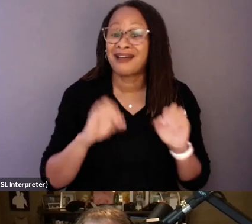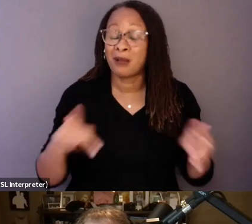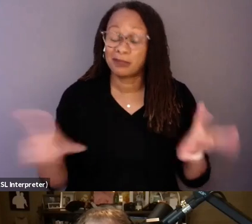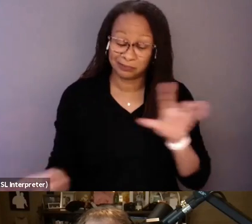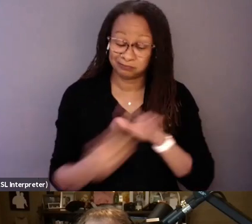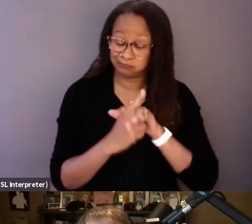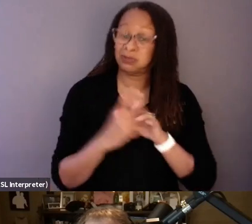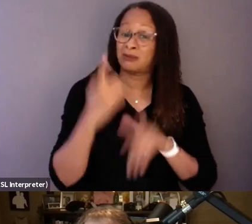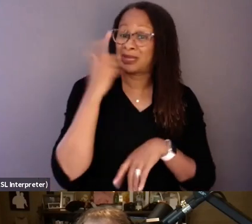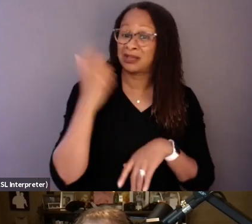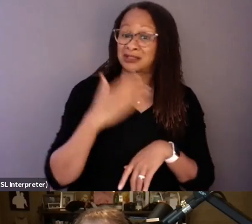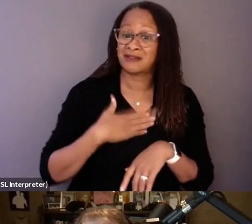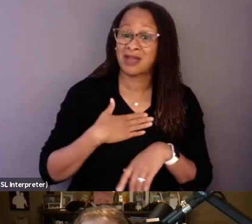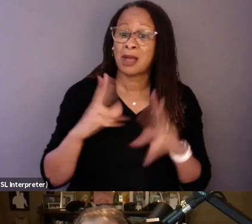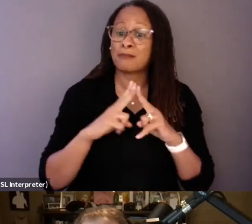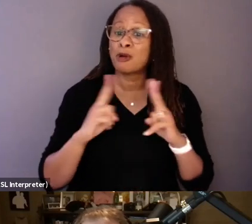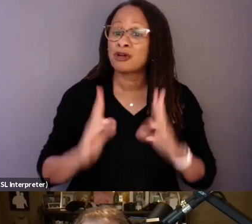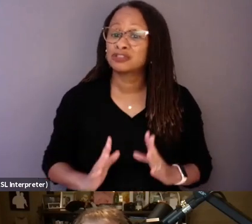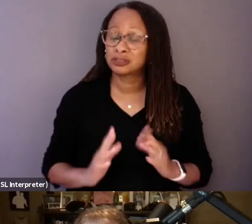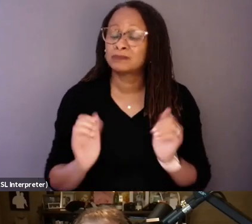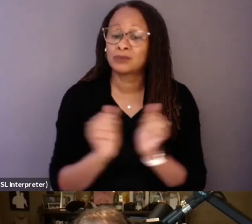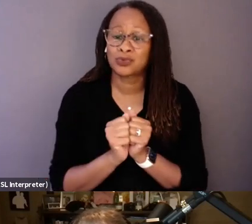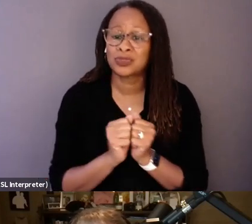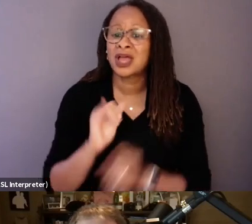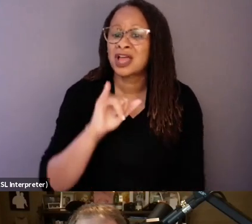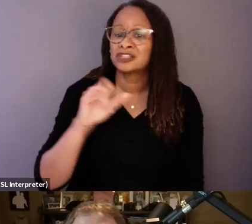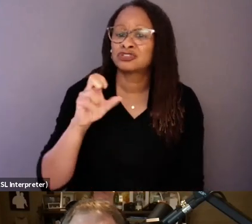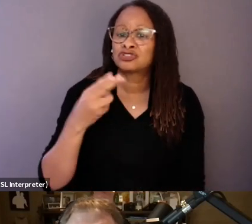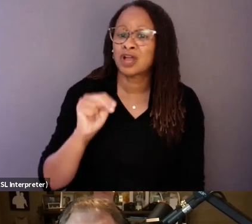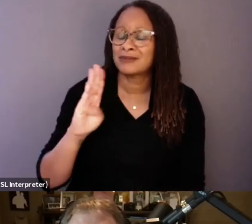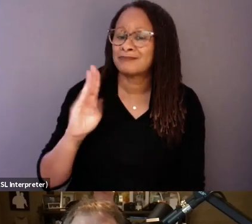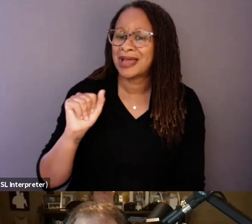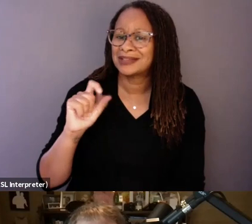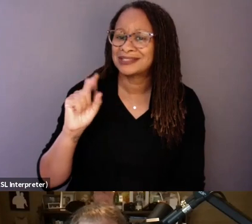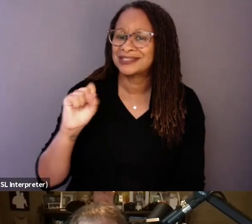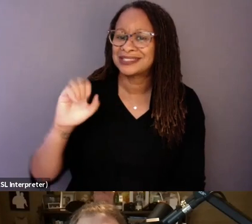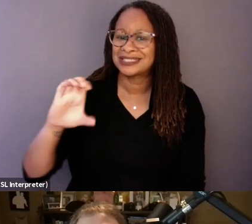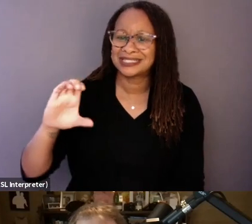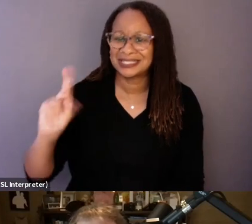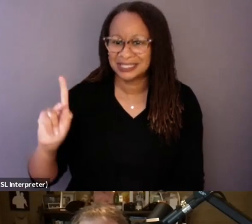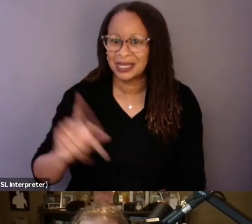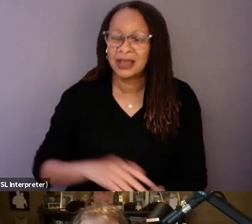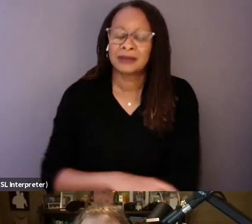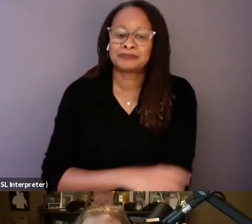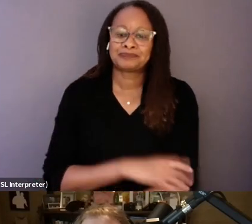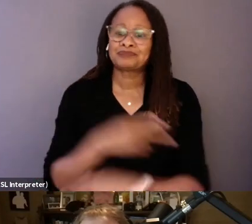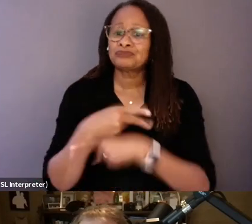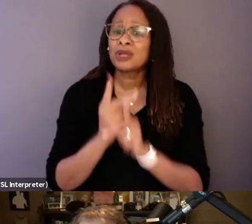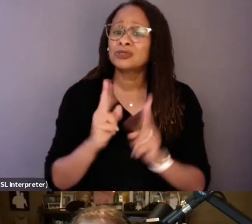because of my partnership with, John Battsek, one of my producing partner on the film.